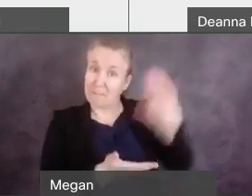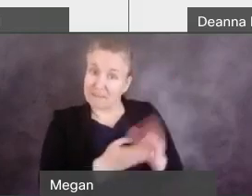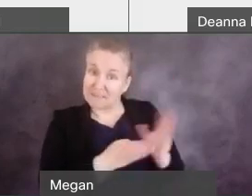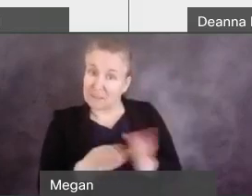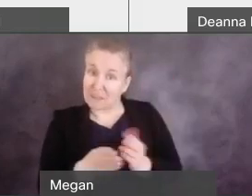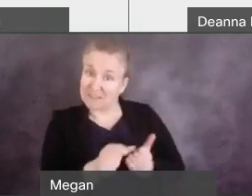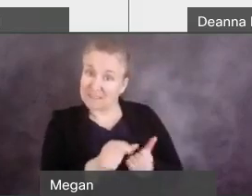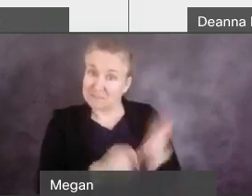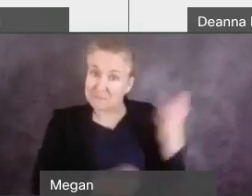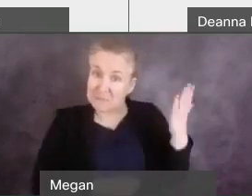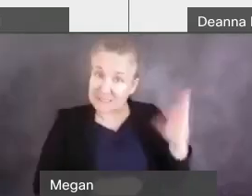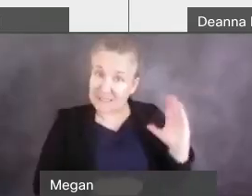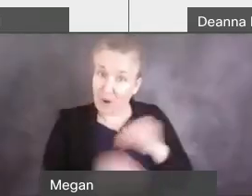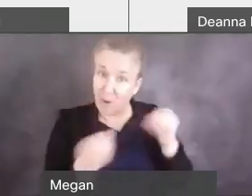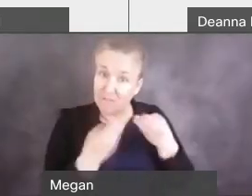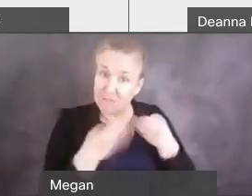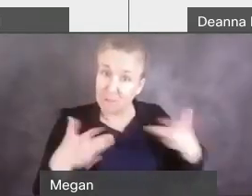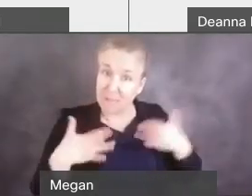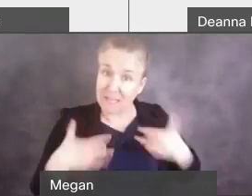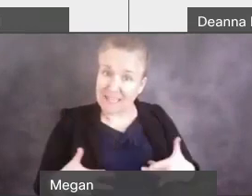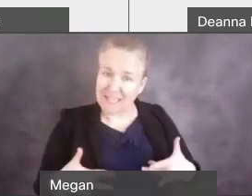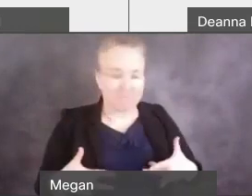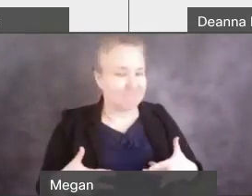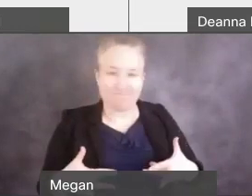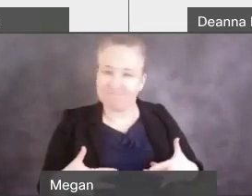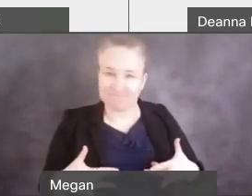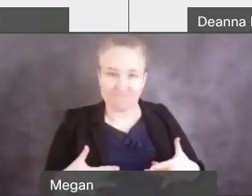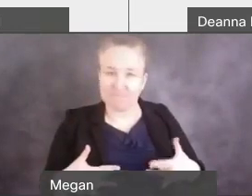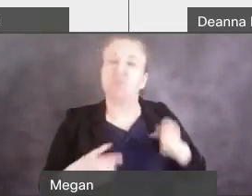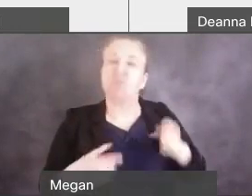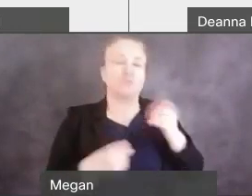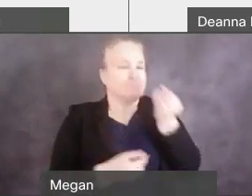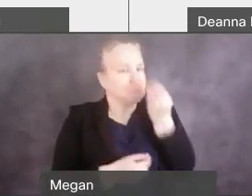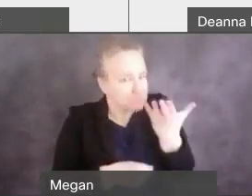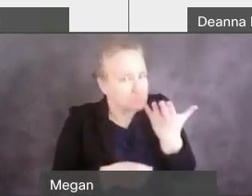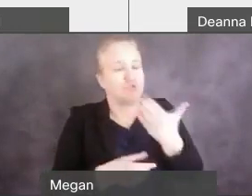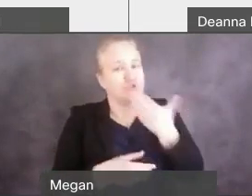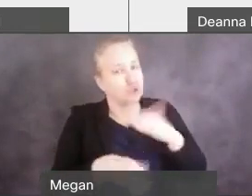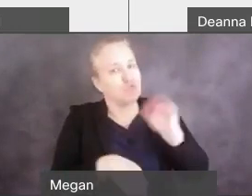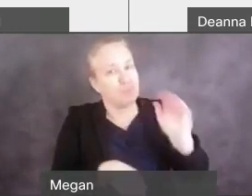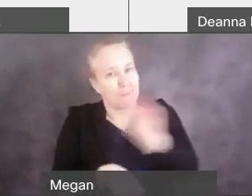to our Office of Public Health. And this is just a good reminder that we want to urge